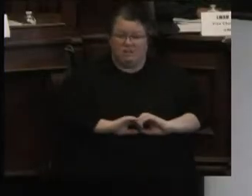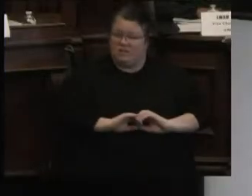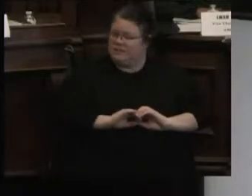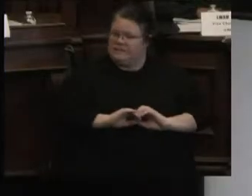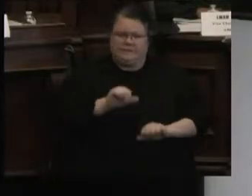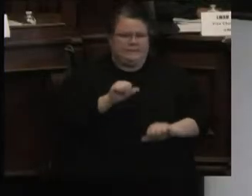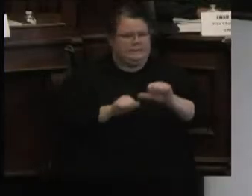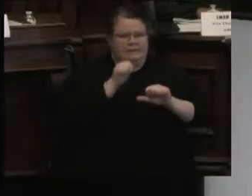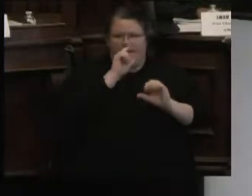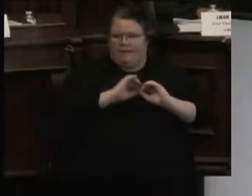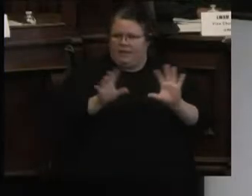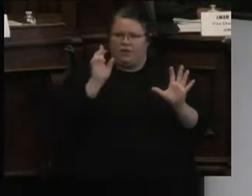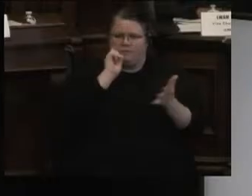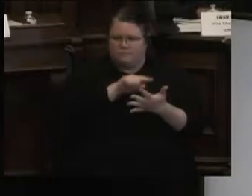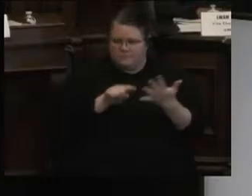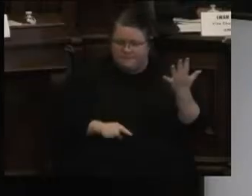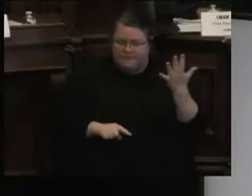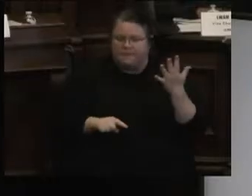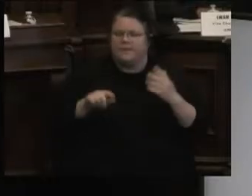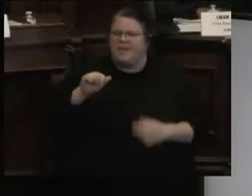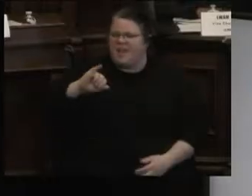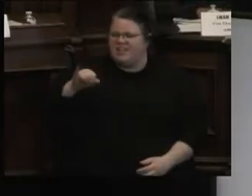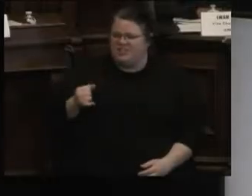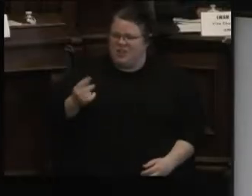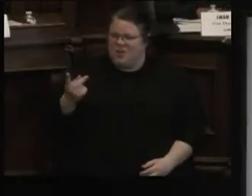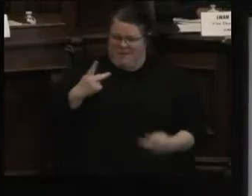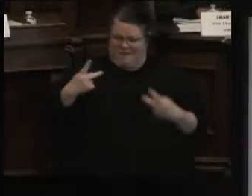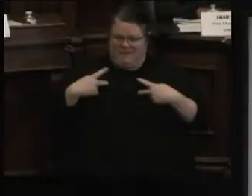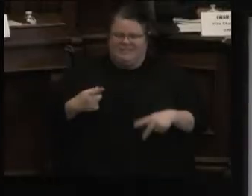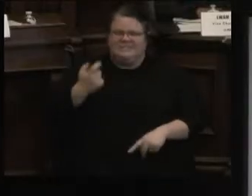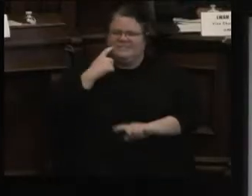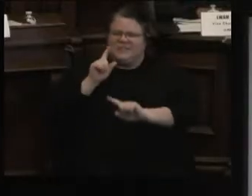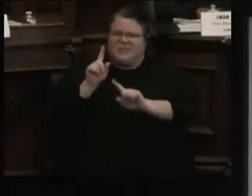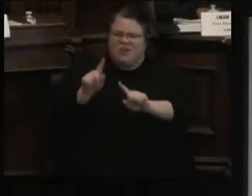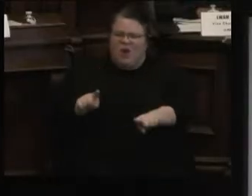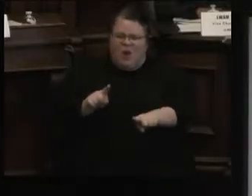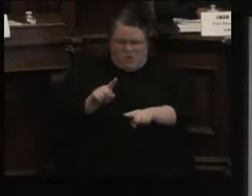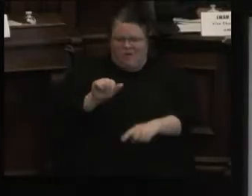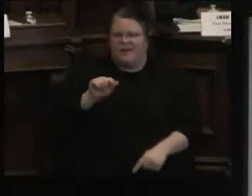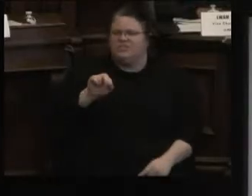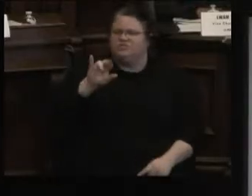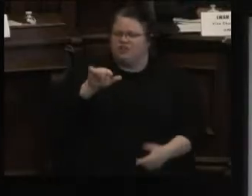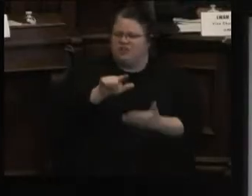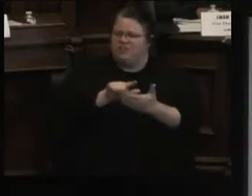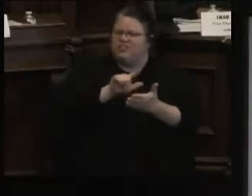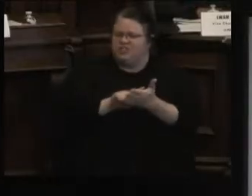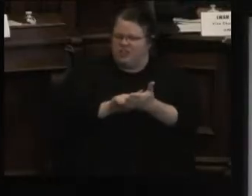Rochester is unclear on